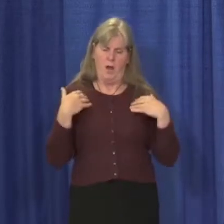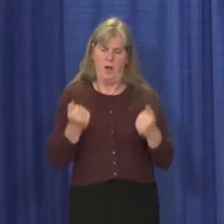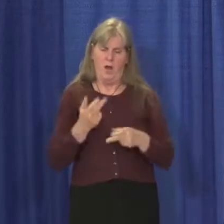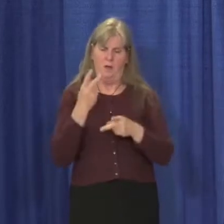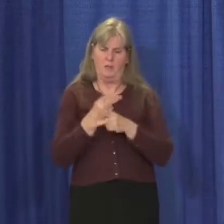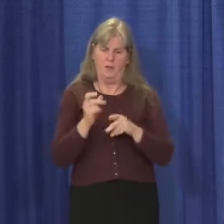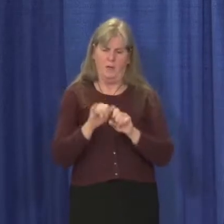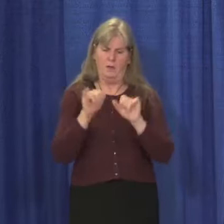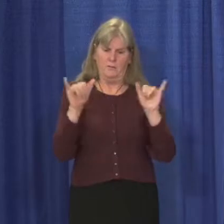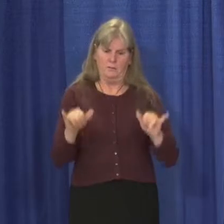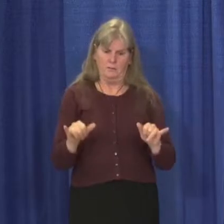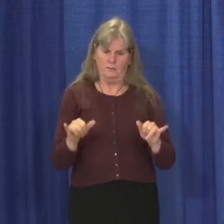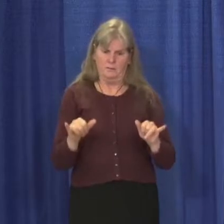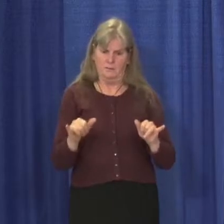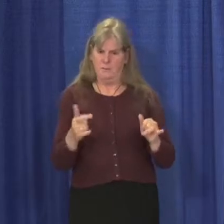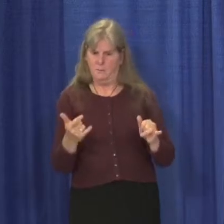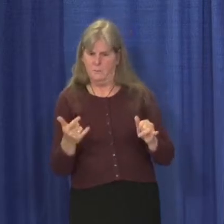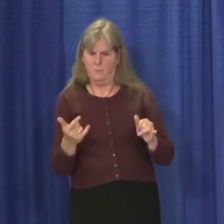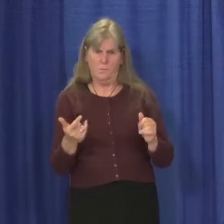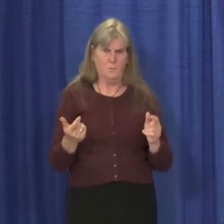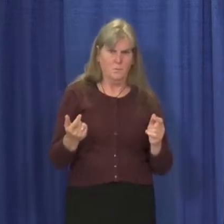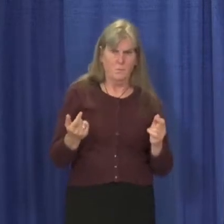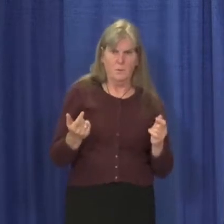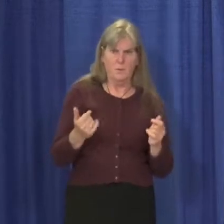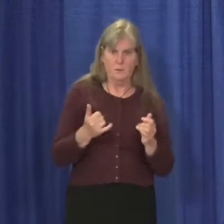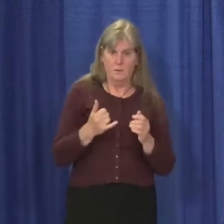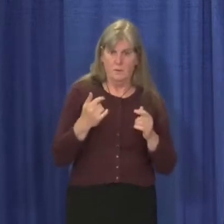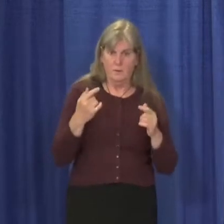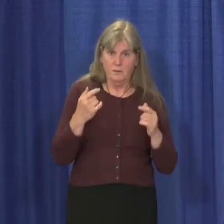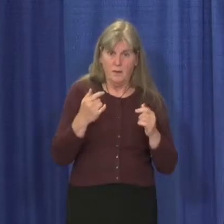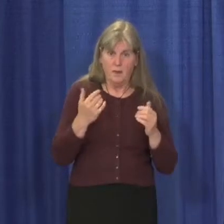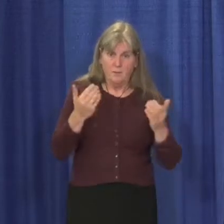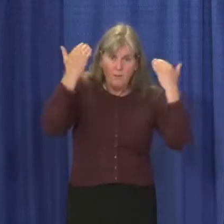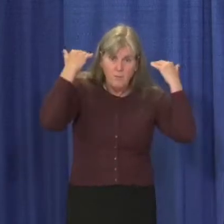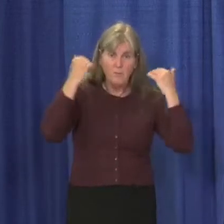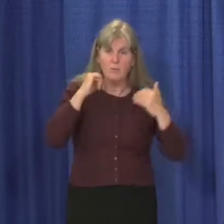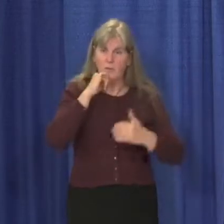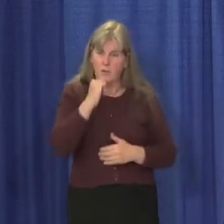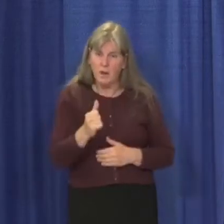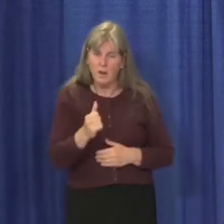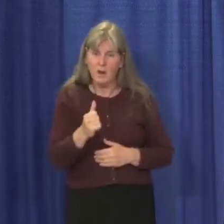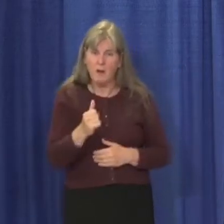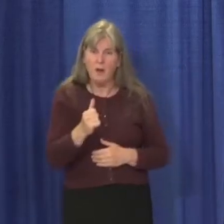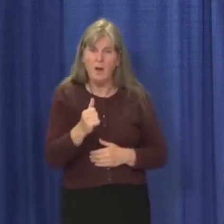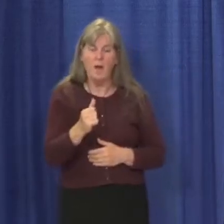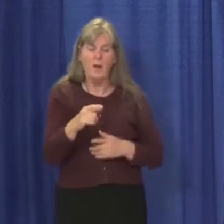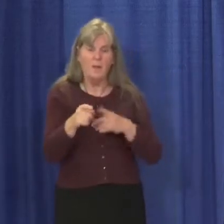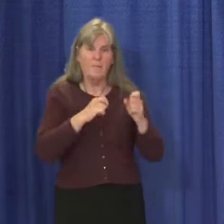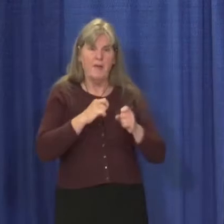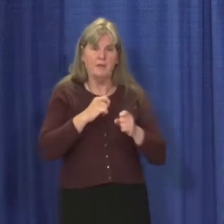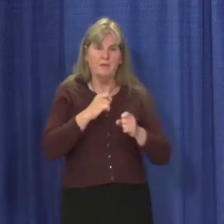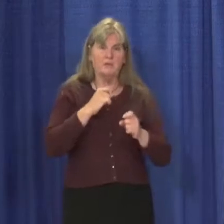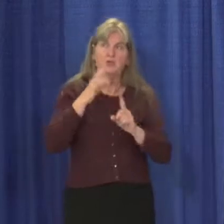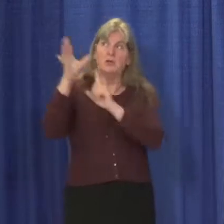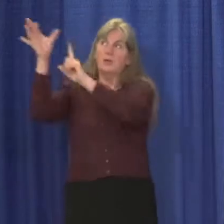ability to task and importation risk is under control.